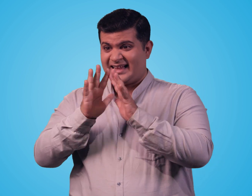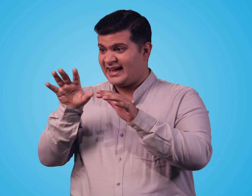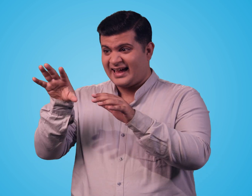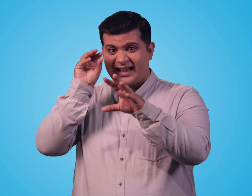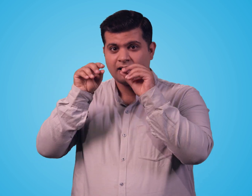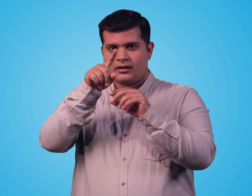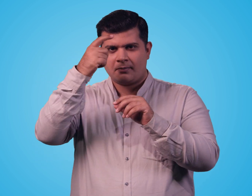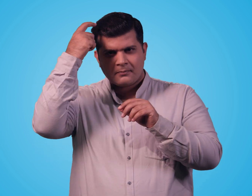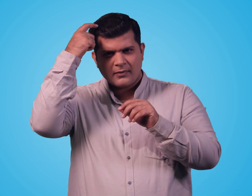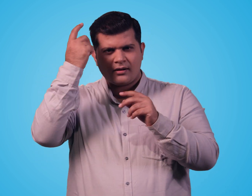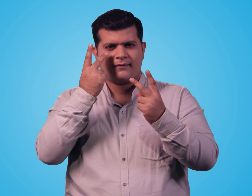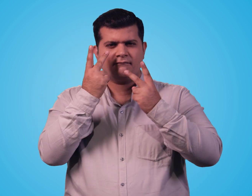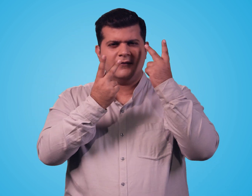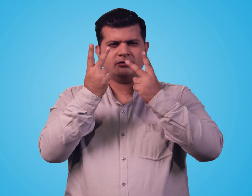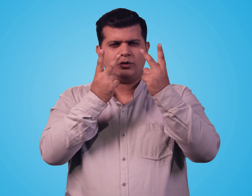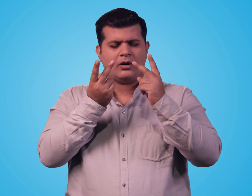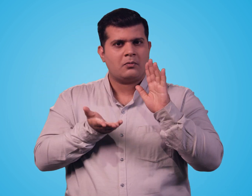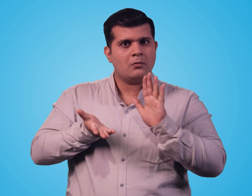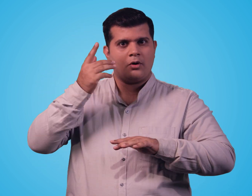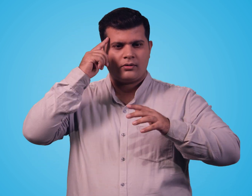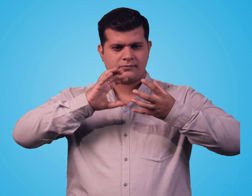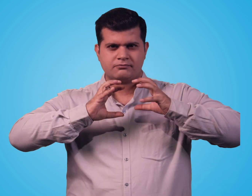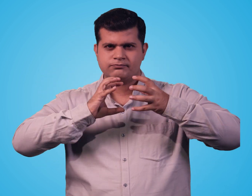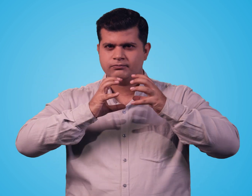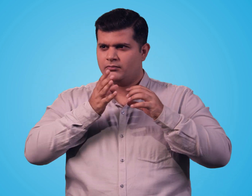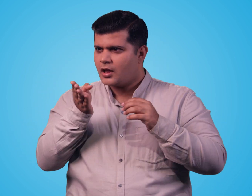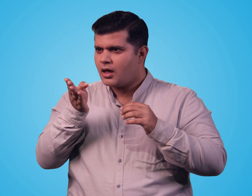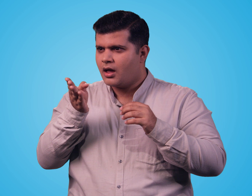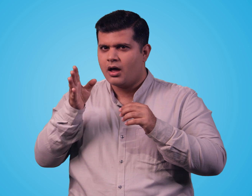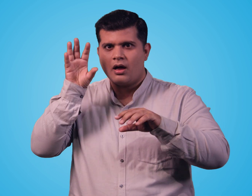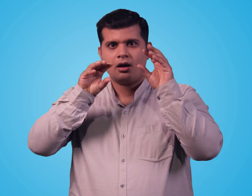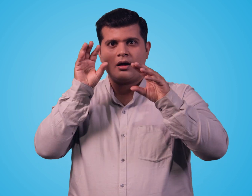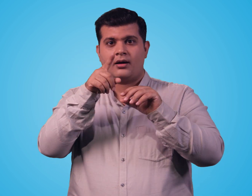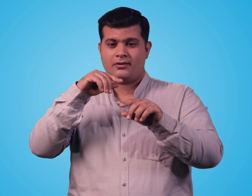Learning ISL will ensure your brain uses its visual skills to the fullest.